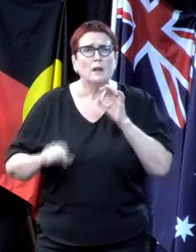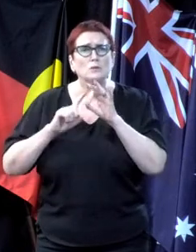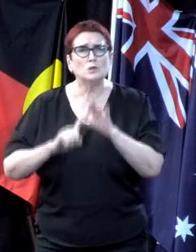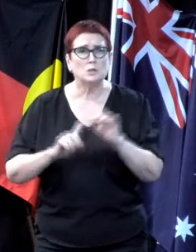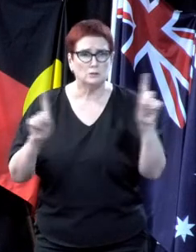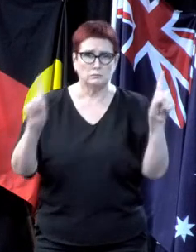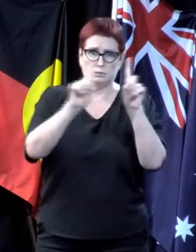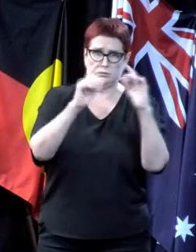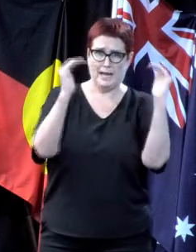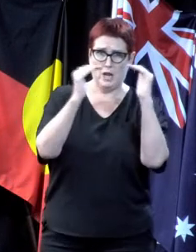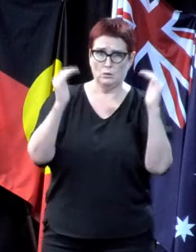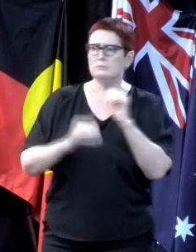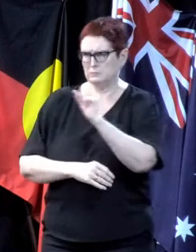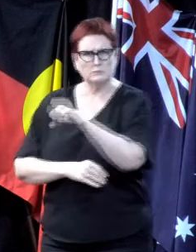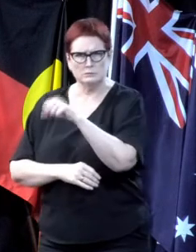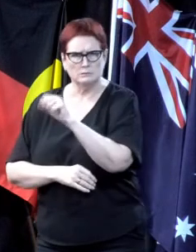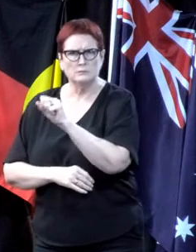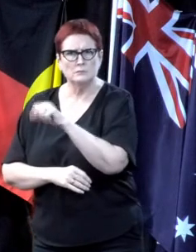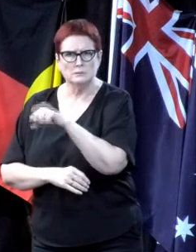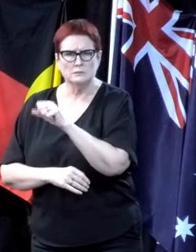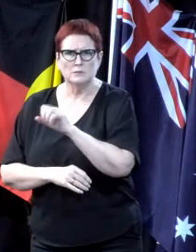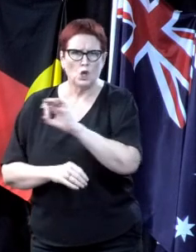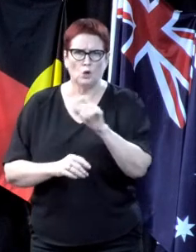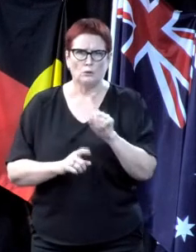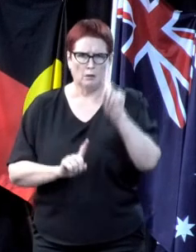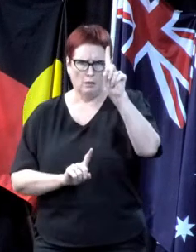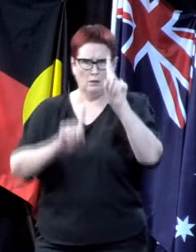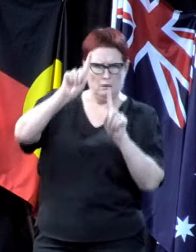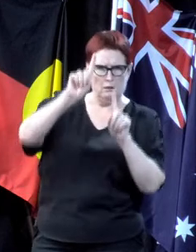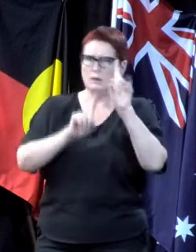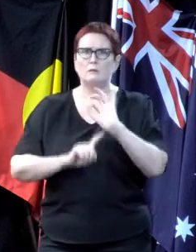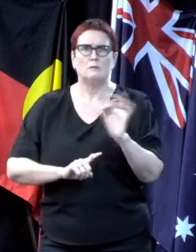nonone is... even when I taught in that co-teaching partnership,